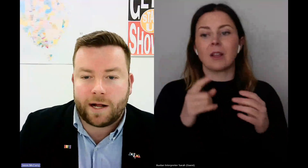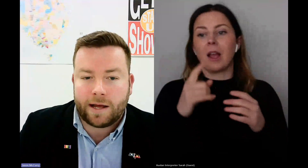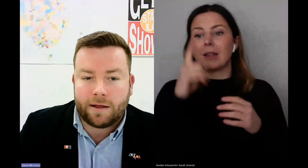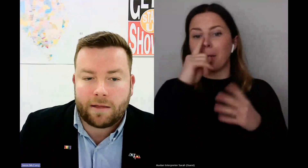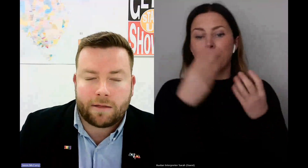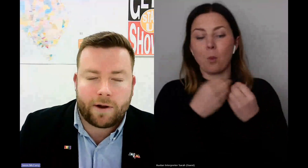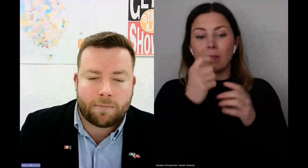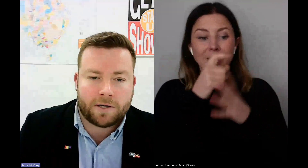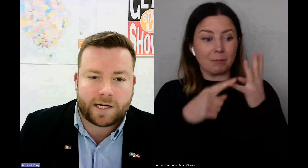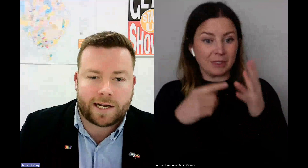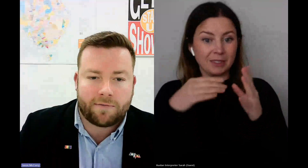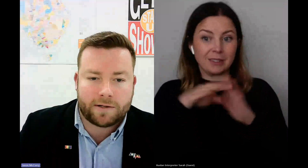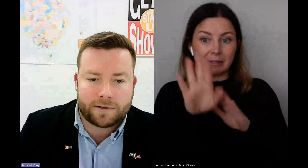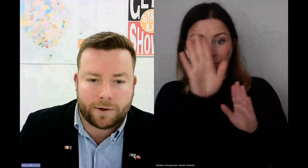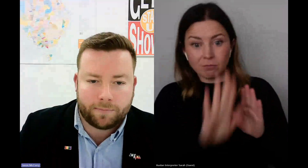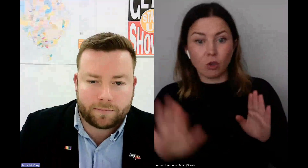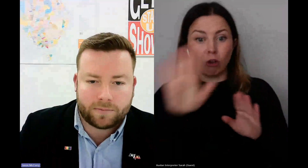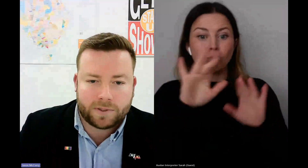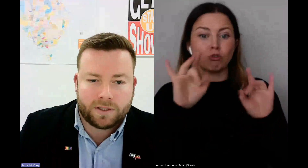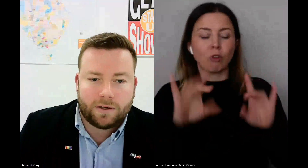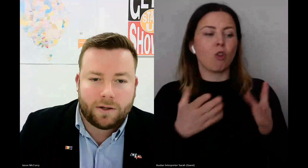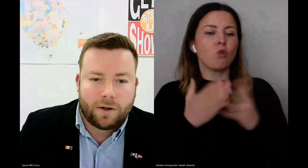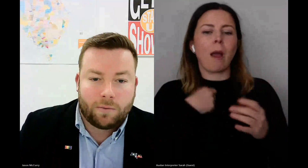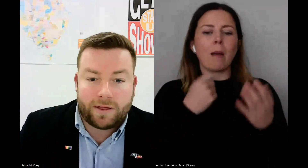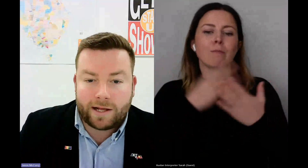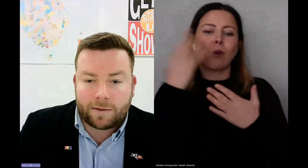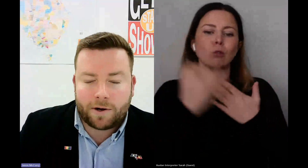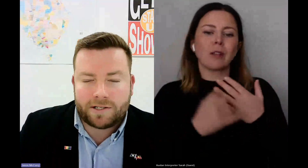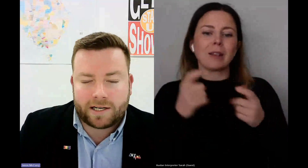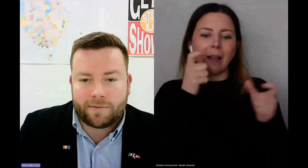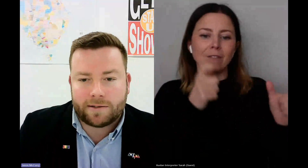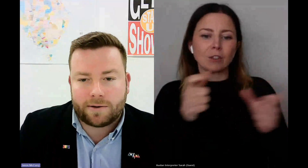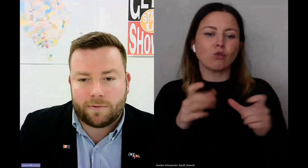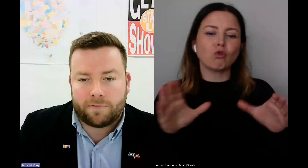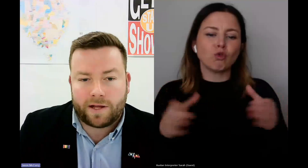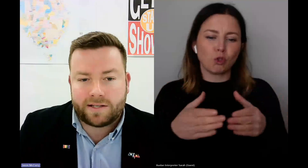Australia through our project governance group. We thank the project governance group for